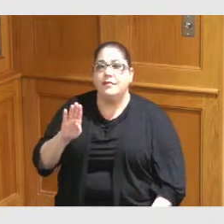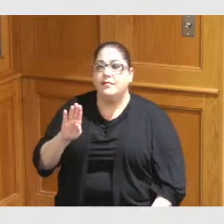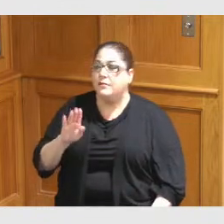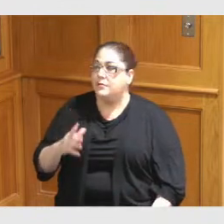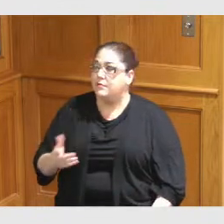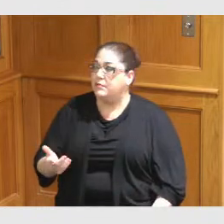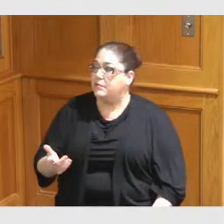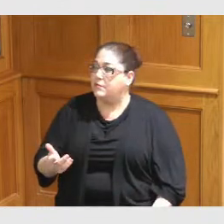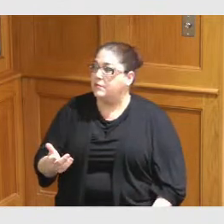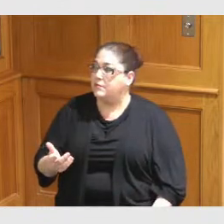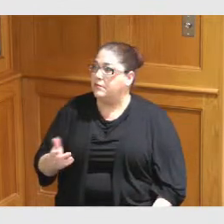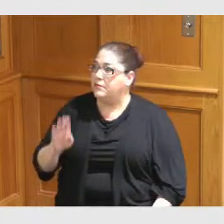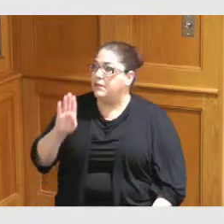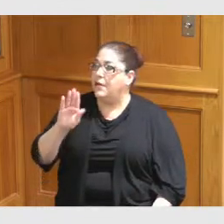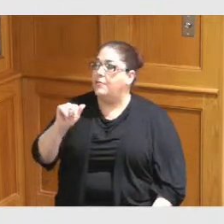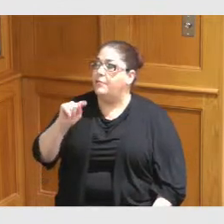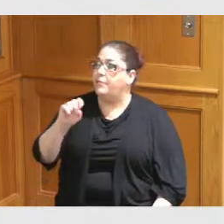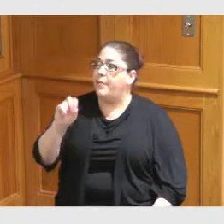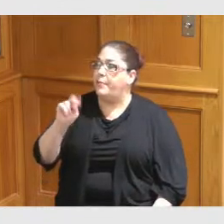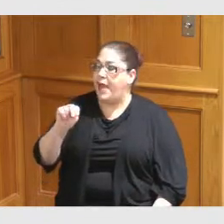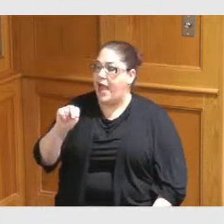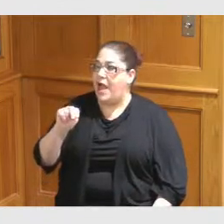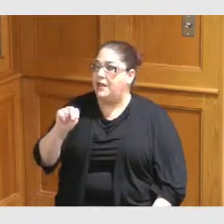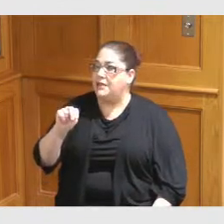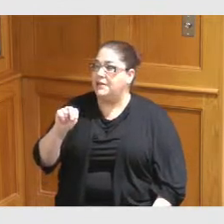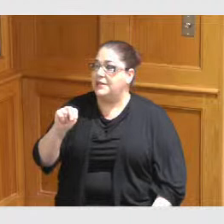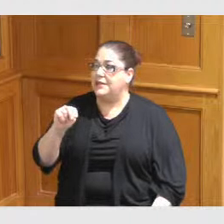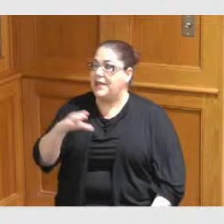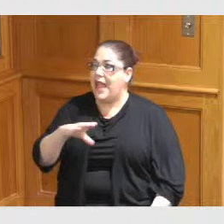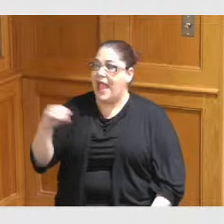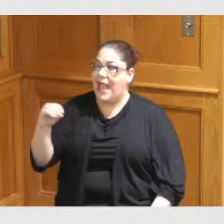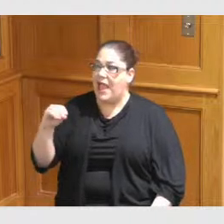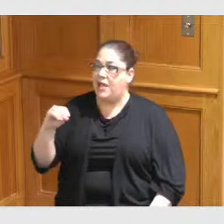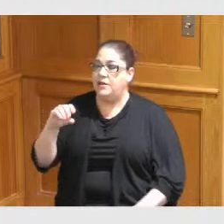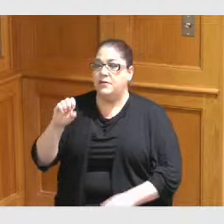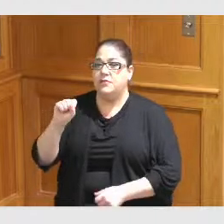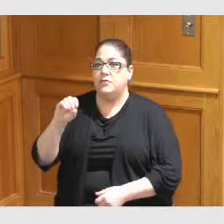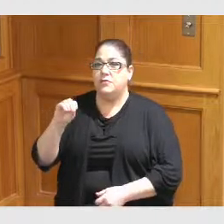factory and button is the original location where the company was actually originating in Germany